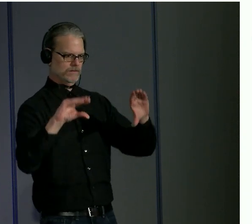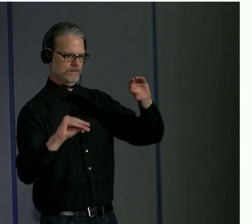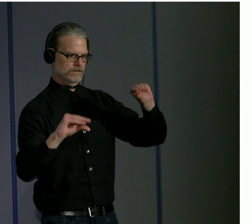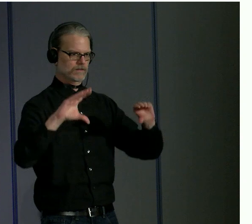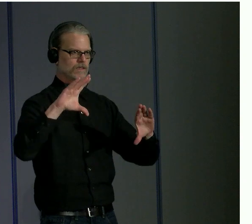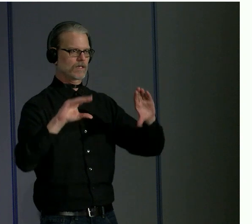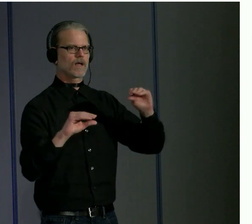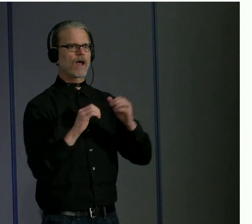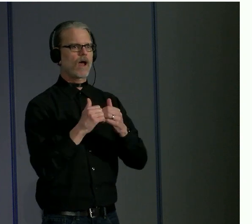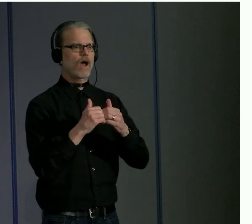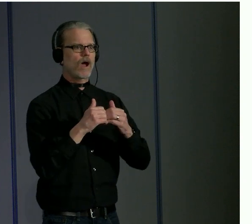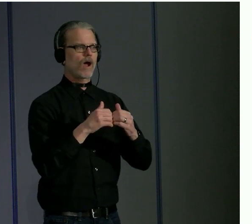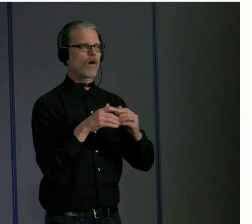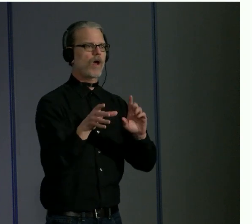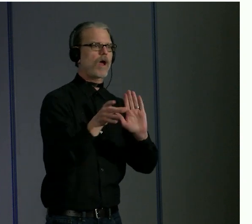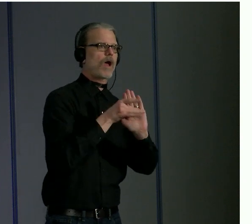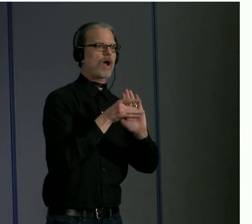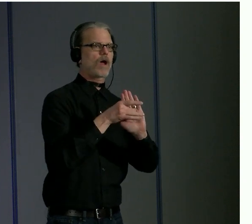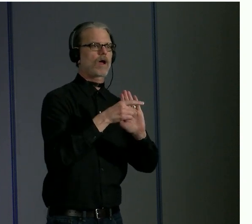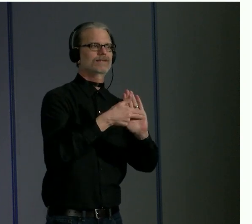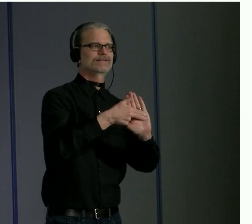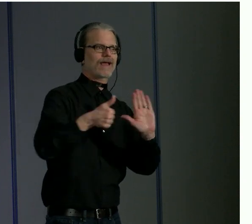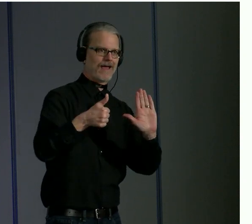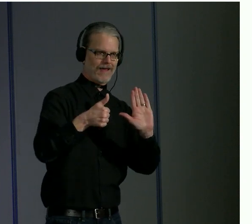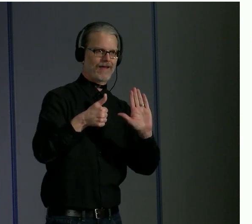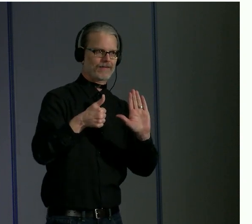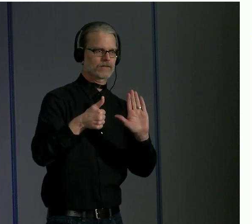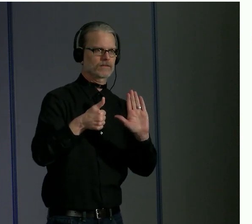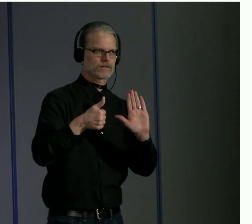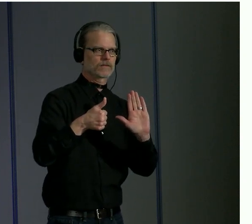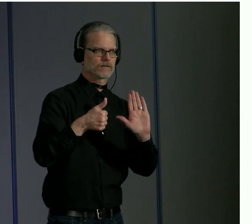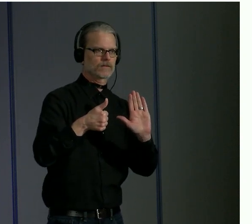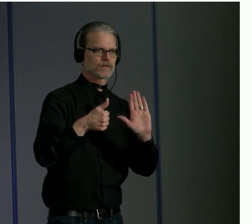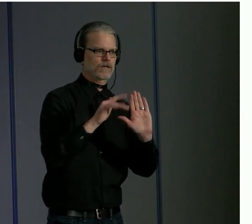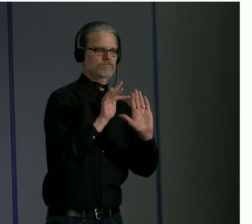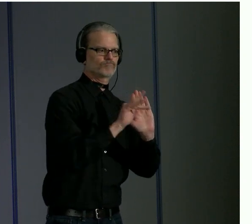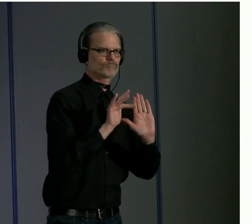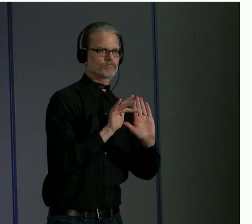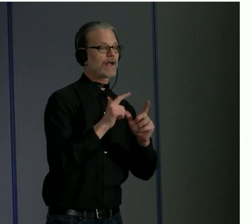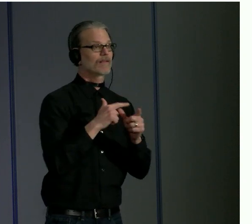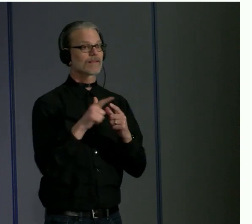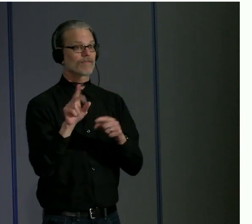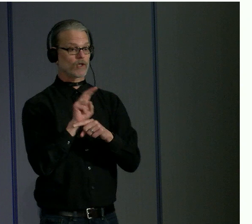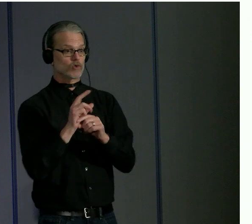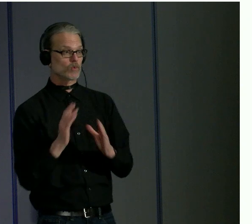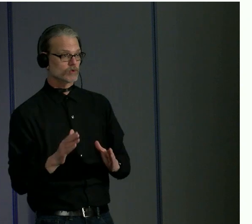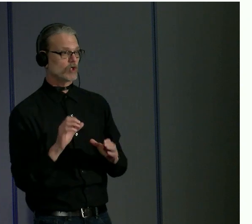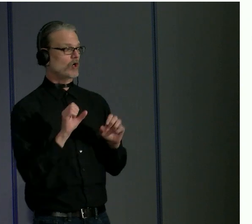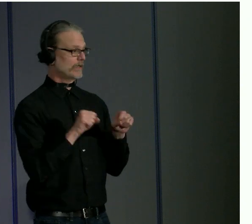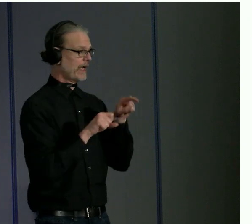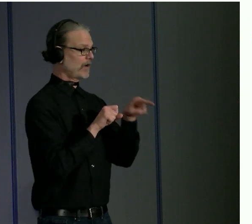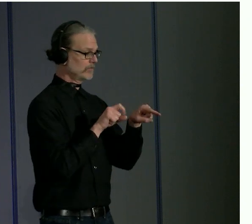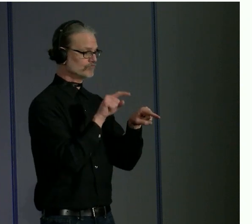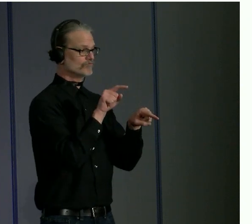tagging those graphic items manually so that the user can then walk through food insecurity was